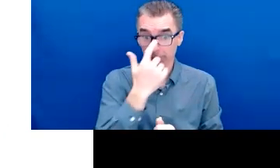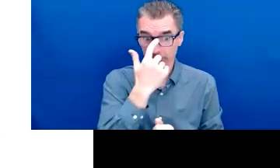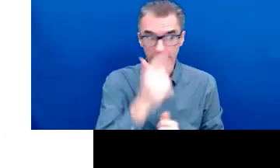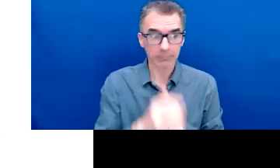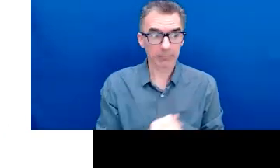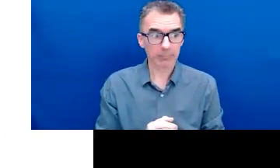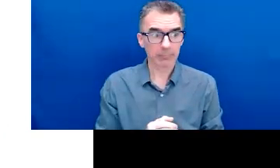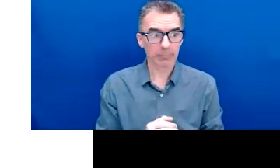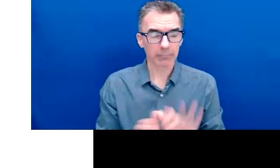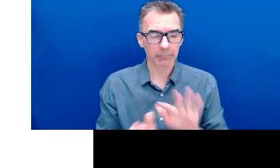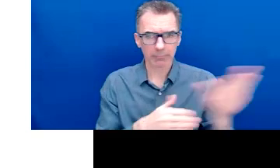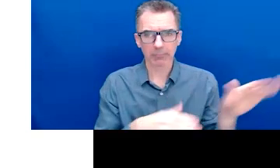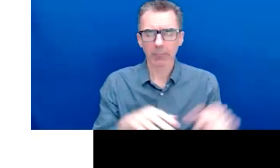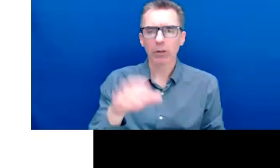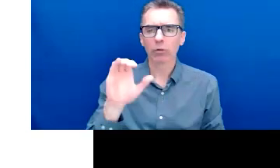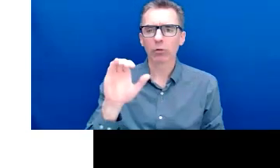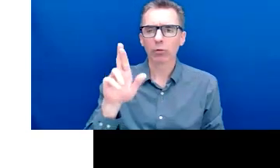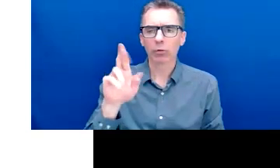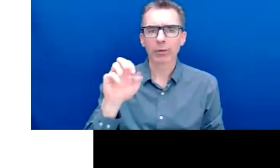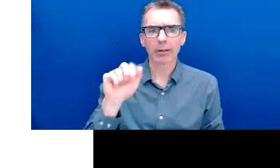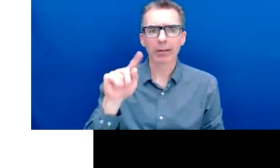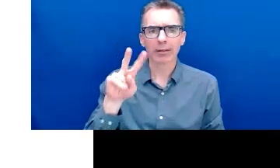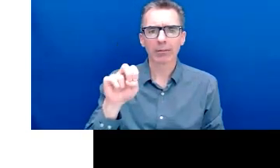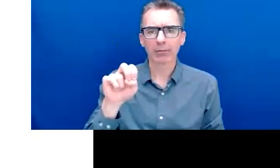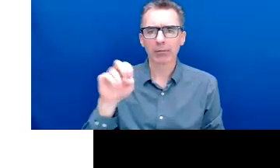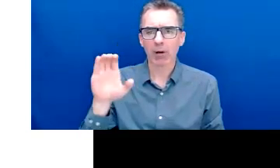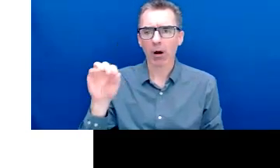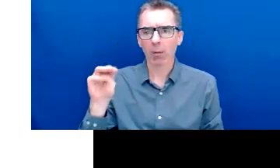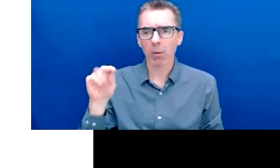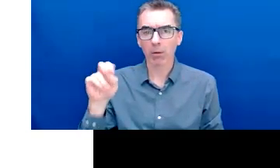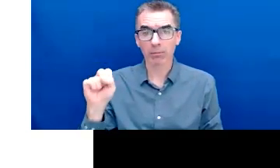Creative Commons, I mentioned Creative Commons, licensing.